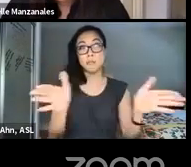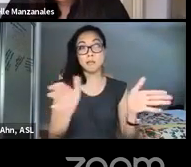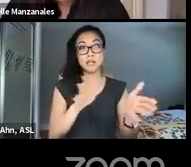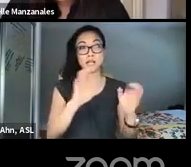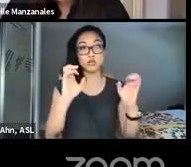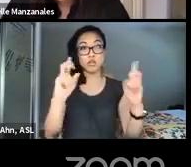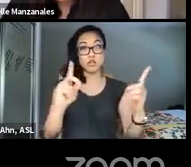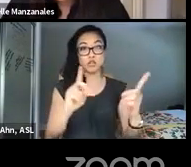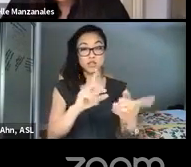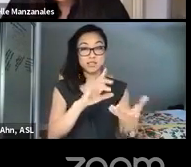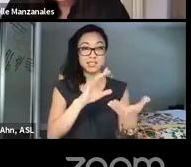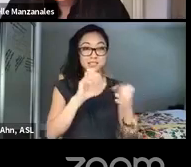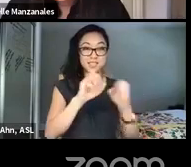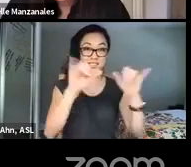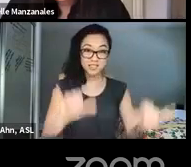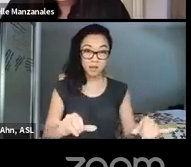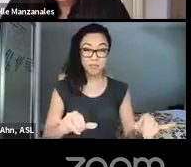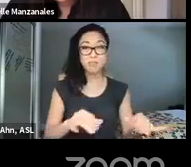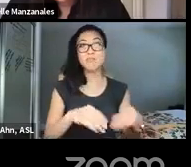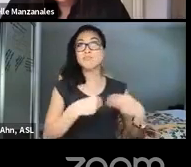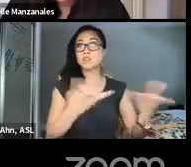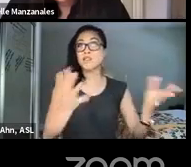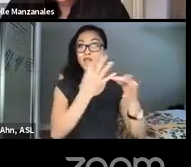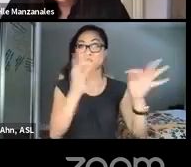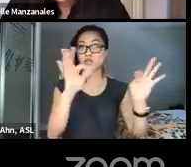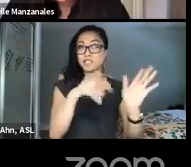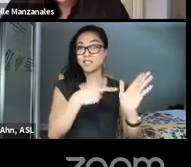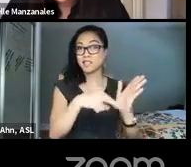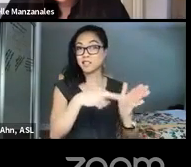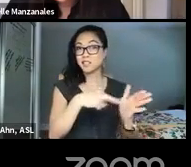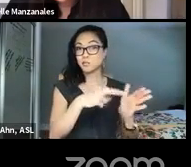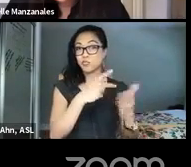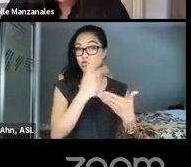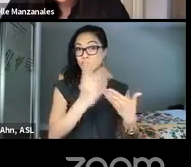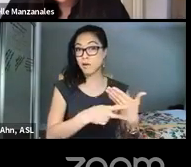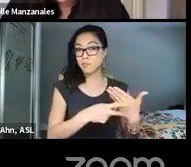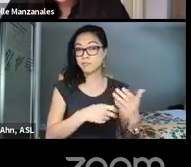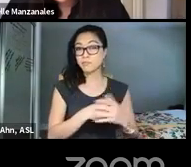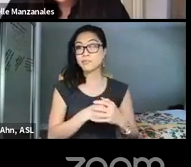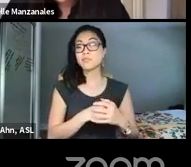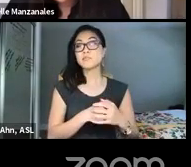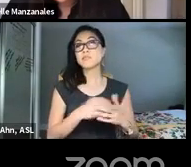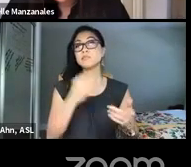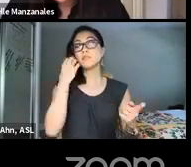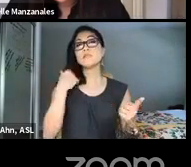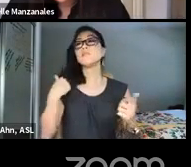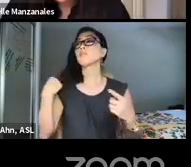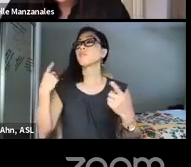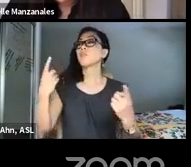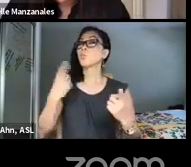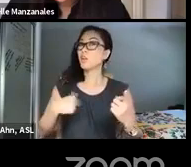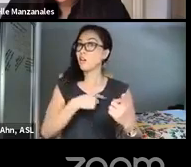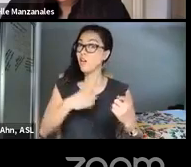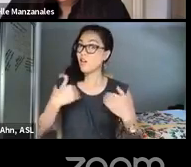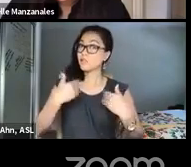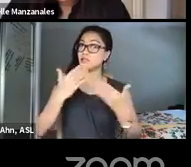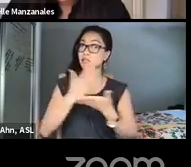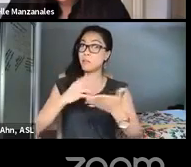NDI's work and how you responded to this moment? Traci Lester: Sure. We're not